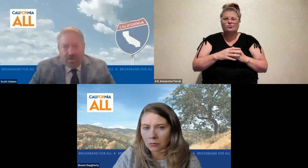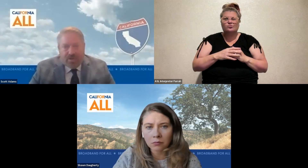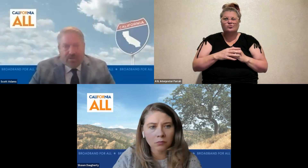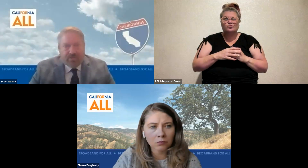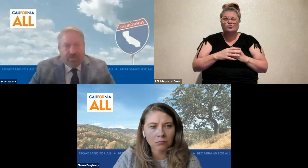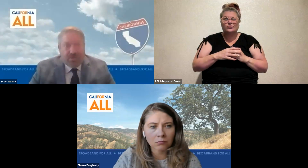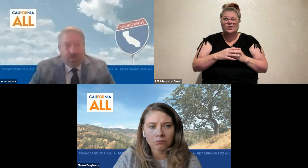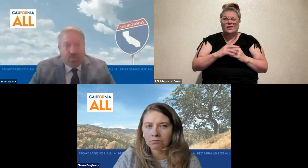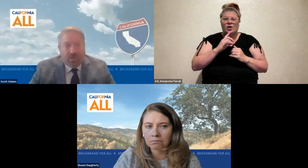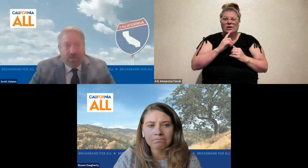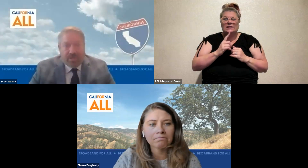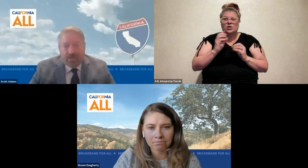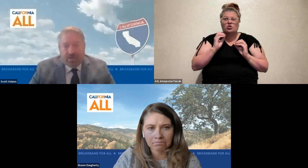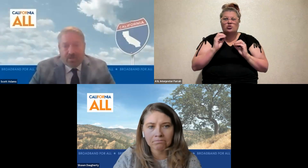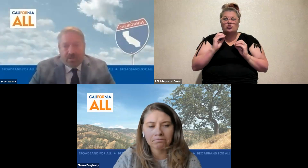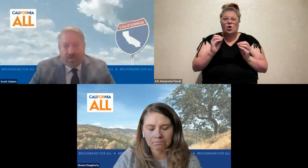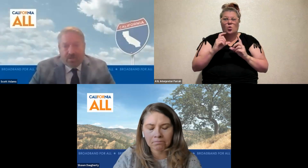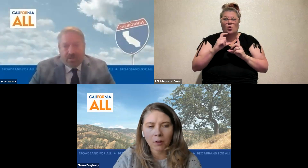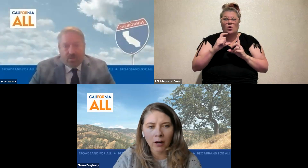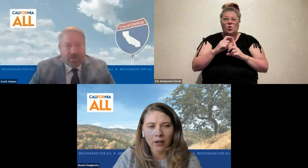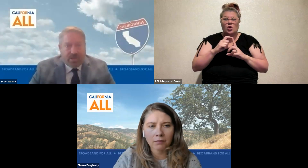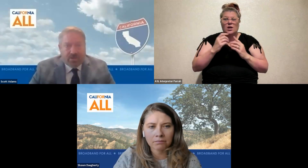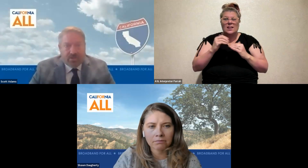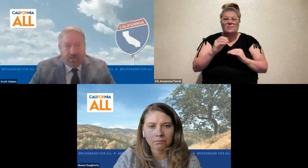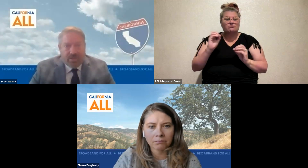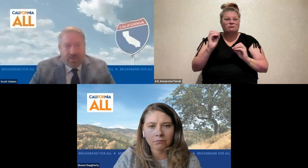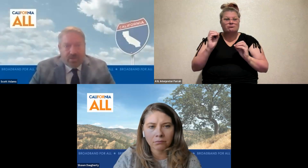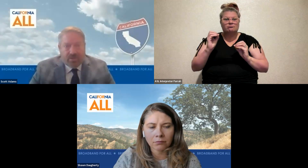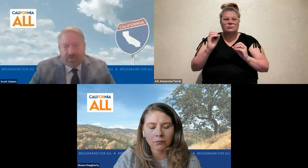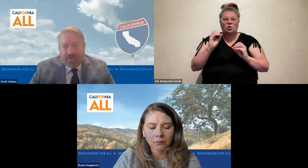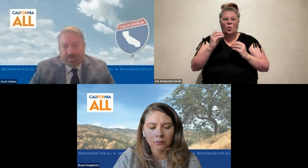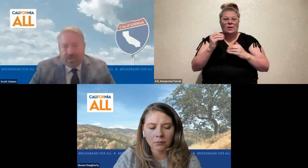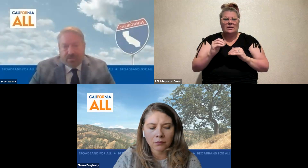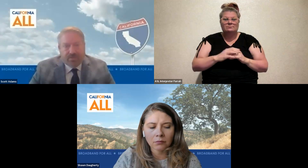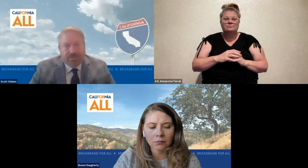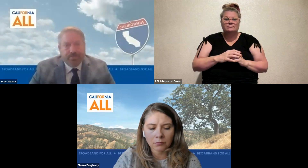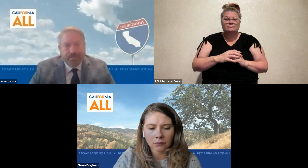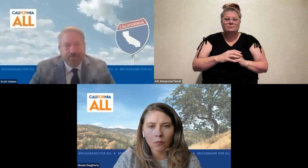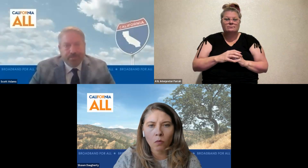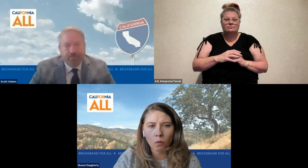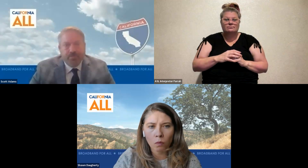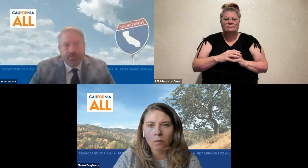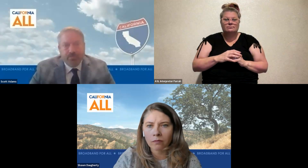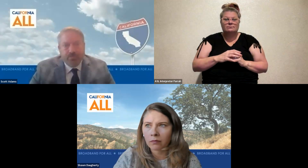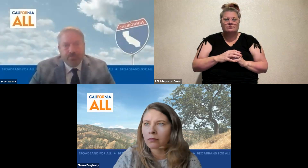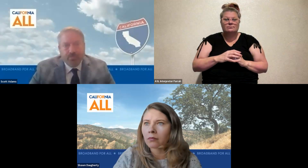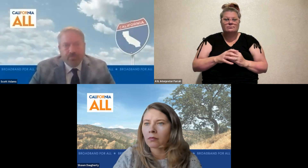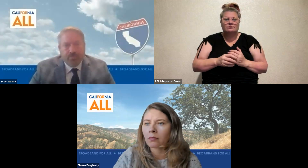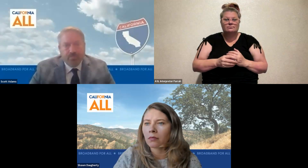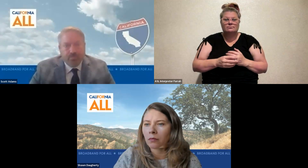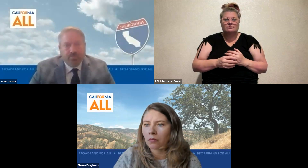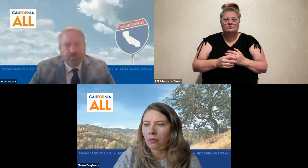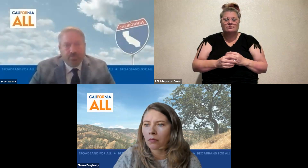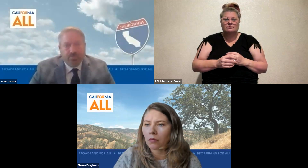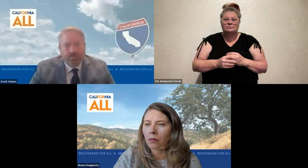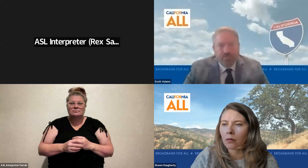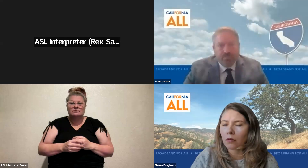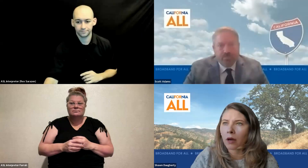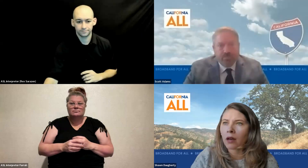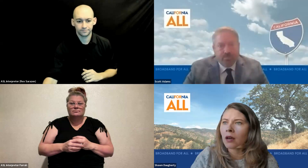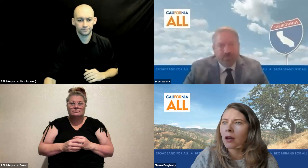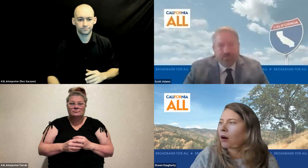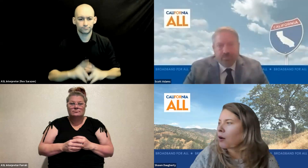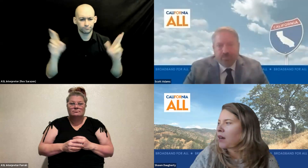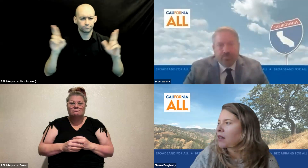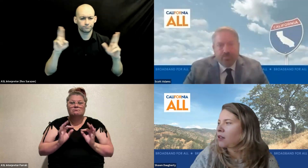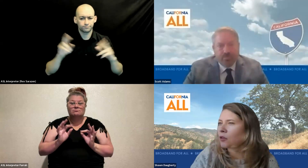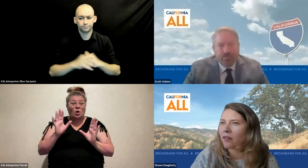There is no word limit on or character limit on those text boxes. Great and acknowledging